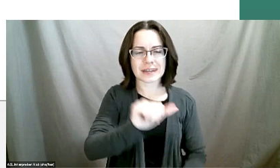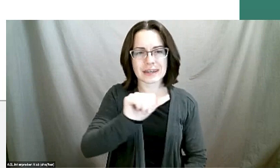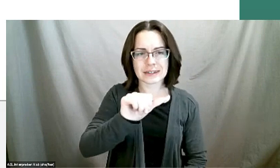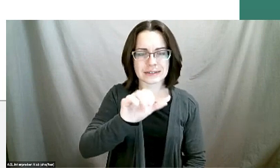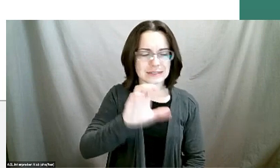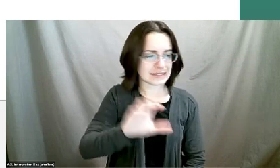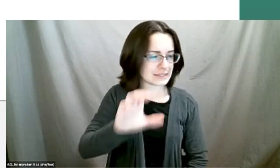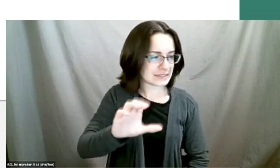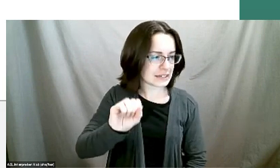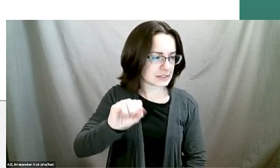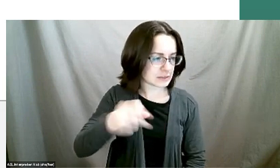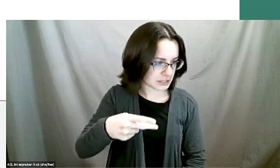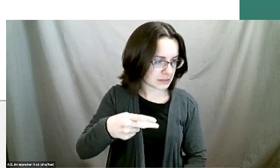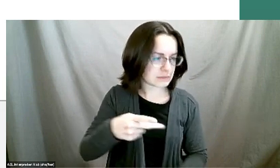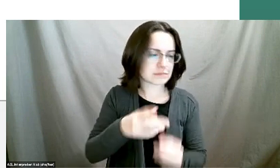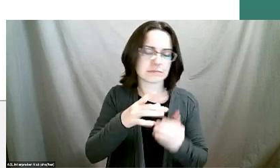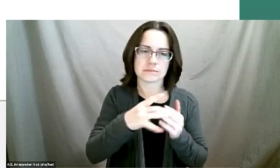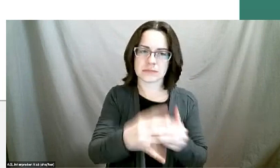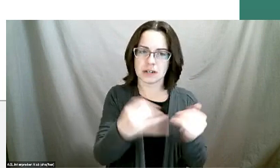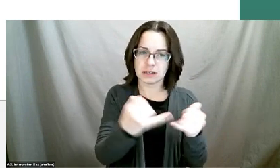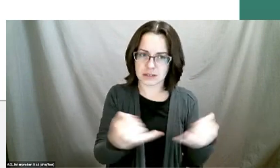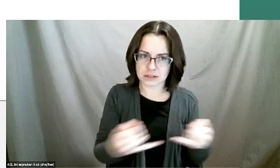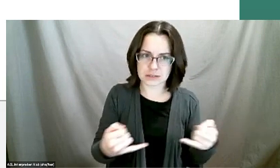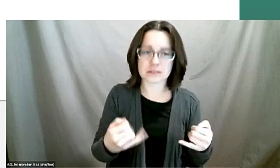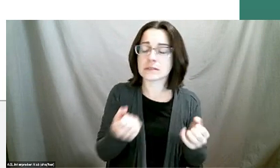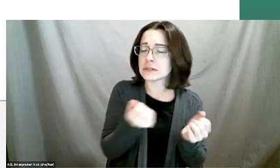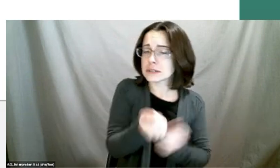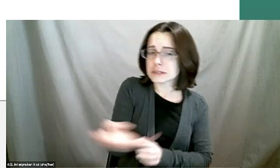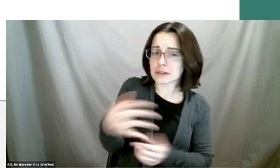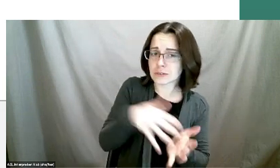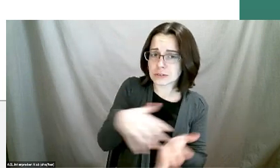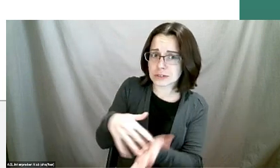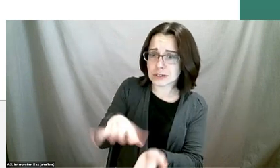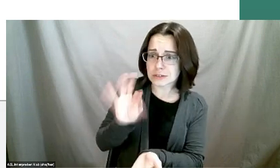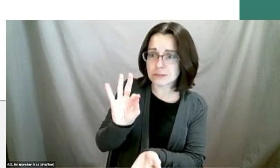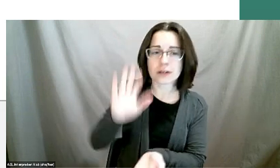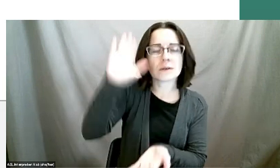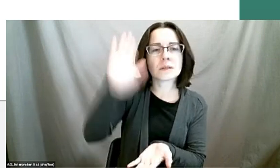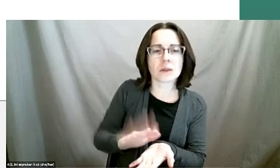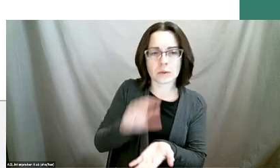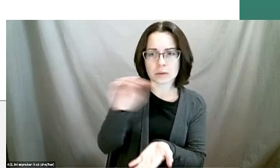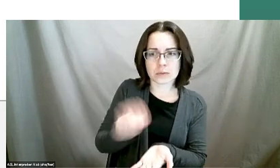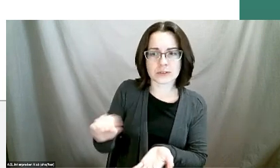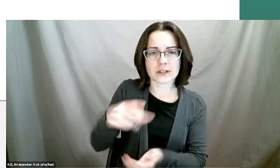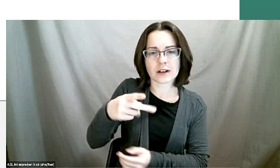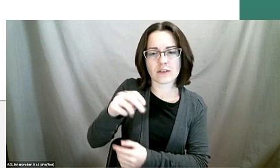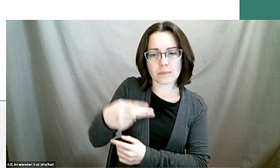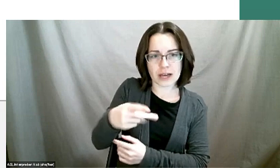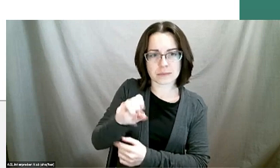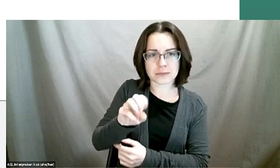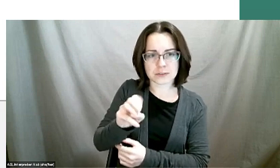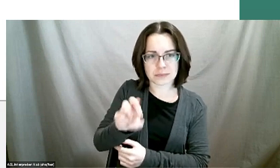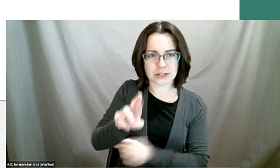because multiple studies show that there are lower rates of Pap smear testing than in the general population.